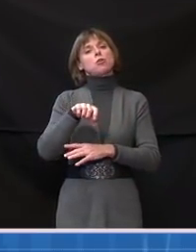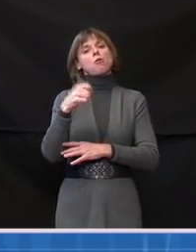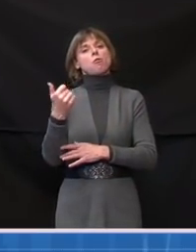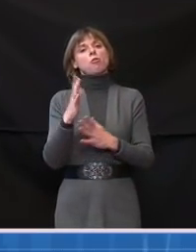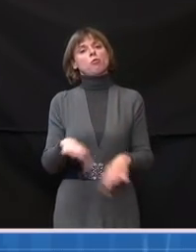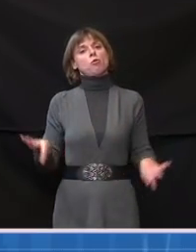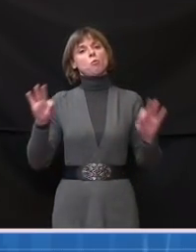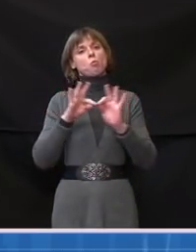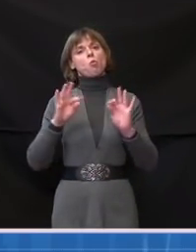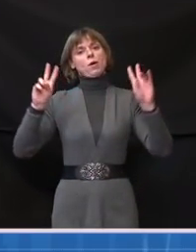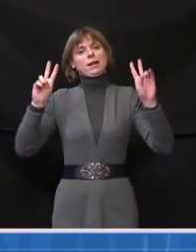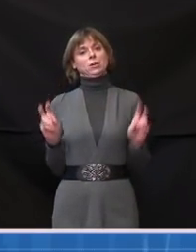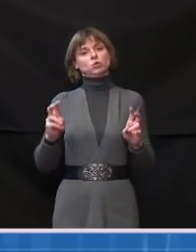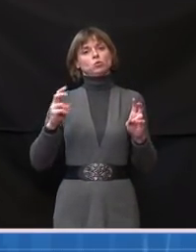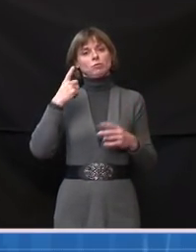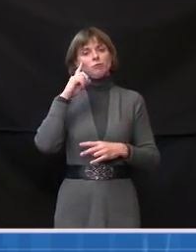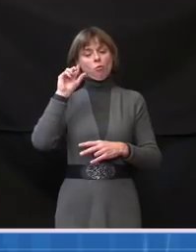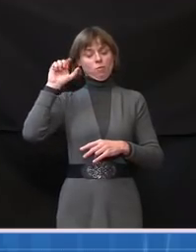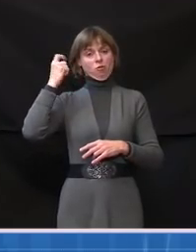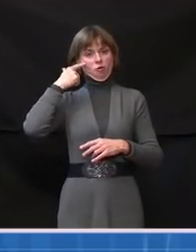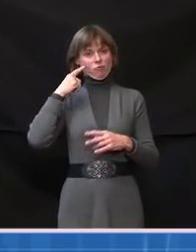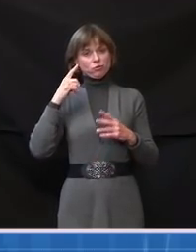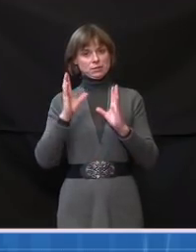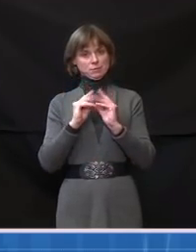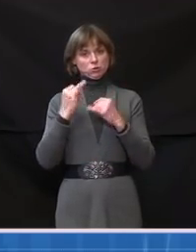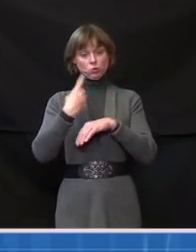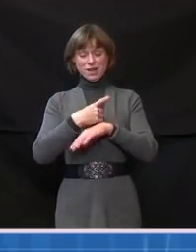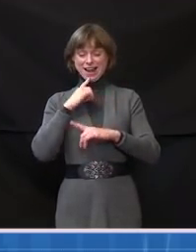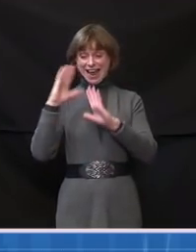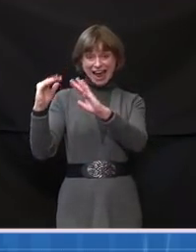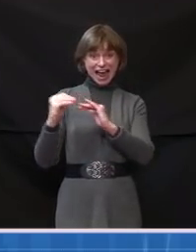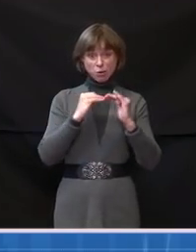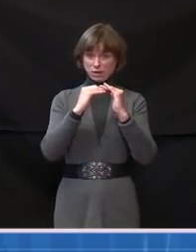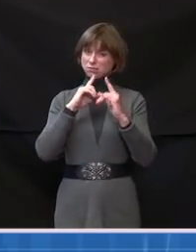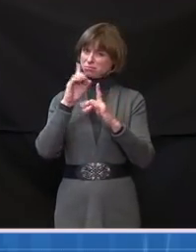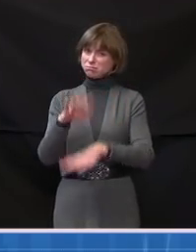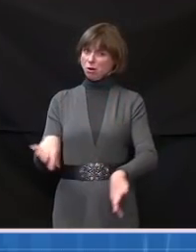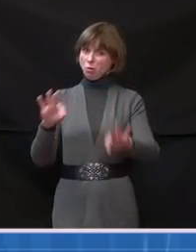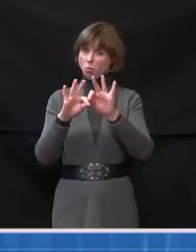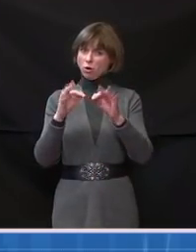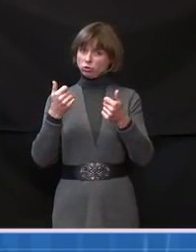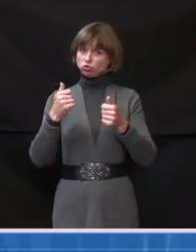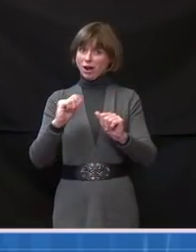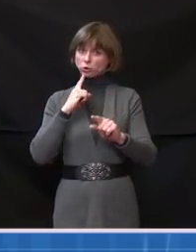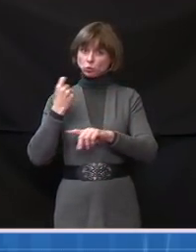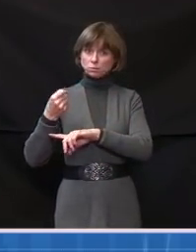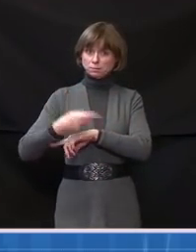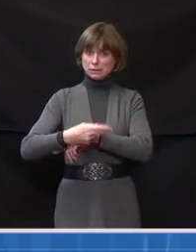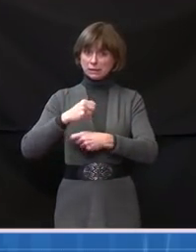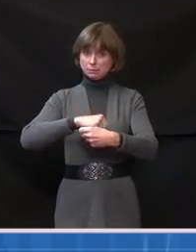Equity is core to our strategy to put this pandemic behind us, and equity means that we are reaching everyone,